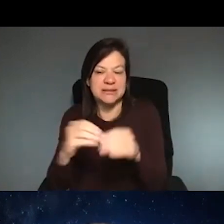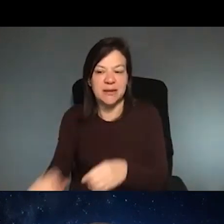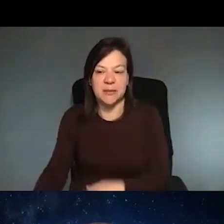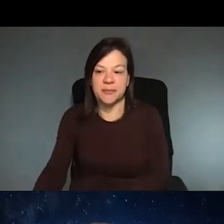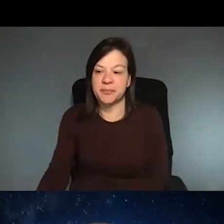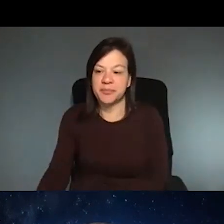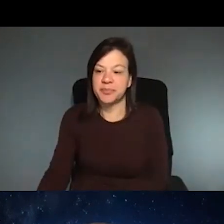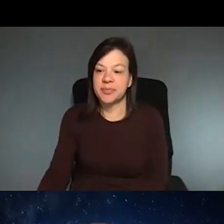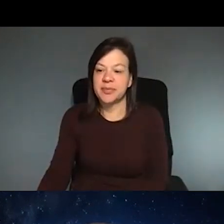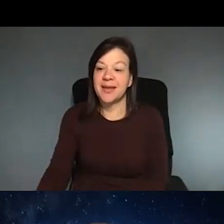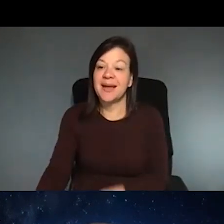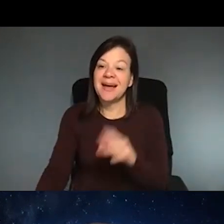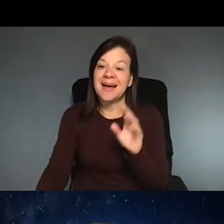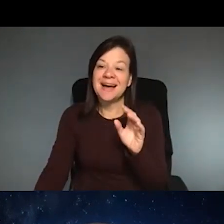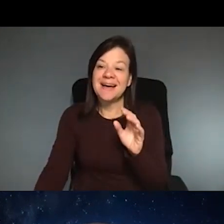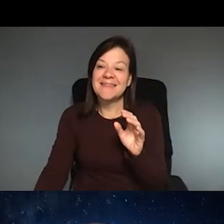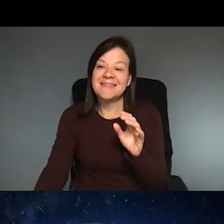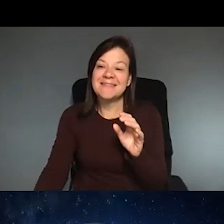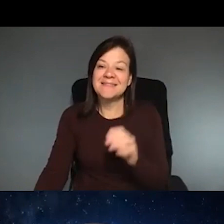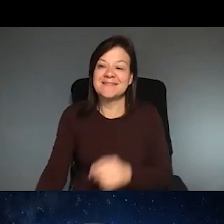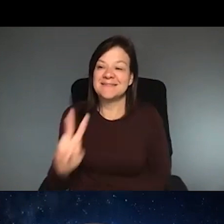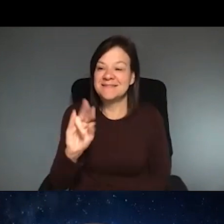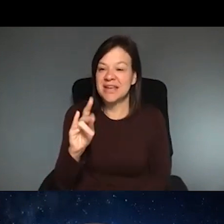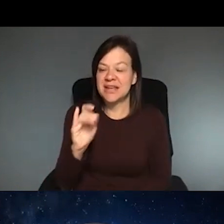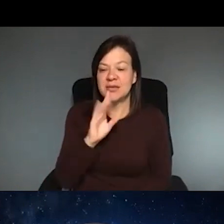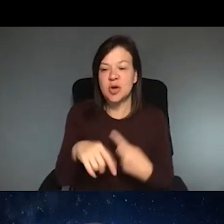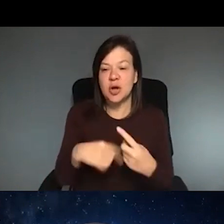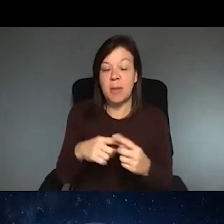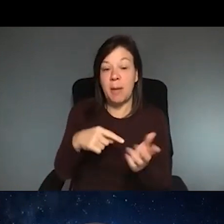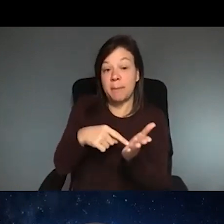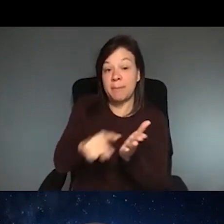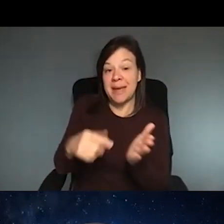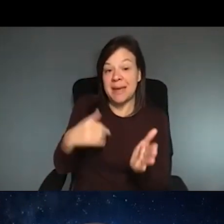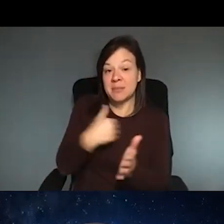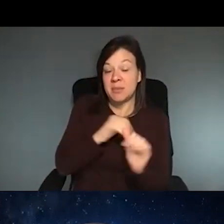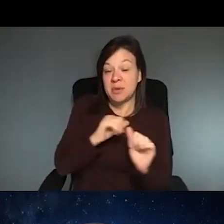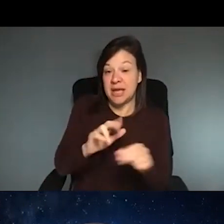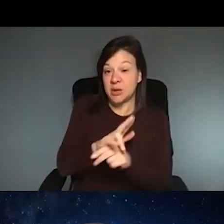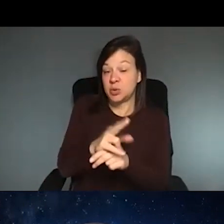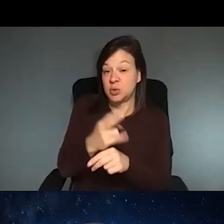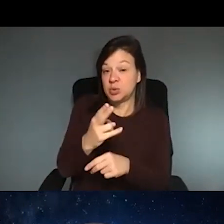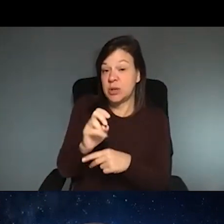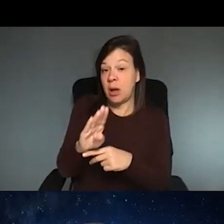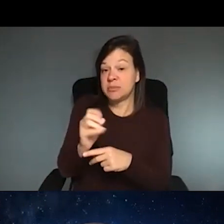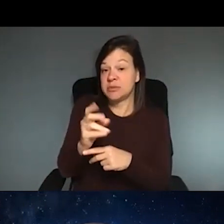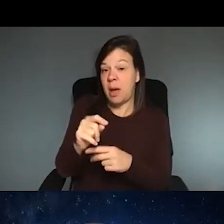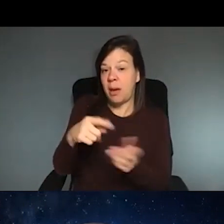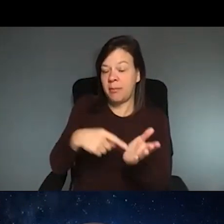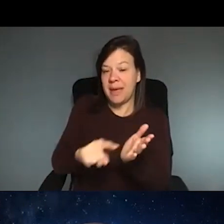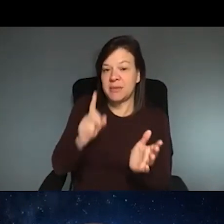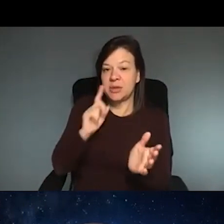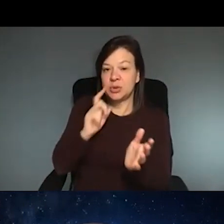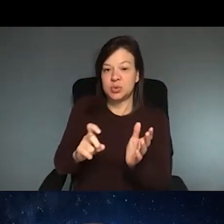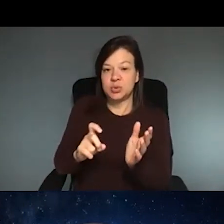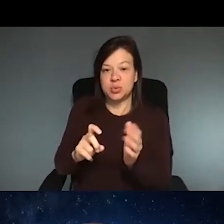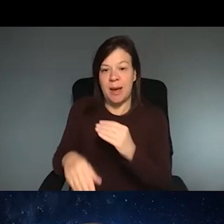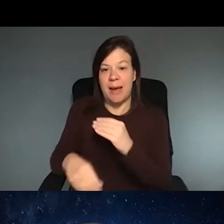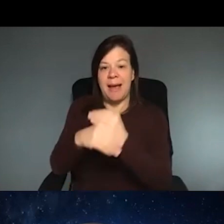VICKI, YOU ASKED WHAT ABOUT PAID MEMBERSHIP, CAN YOU USE HubSpot PAYMENTS TO ACCEPT PAYMENT ADD USER TO A